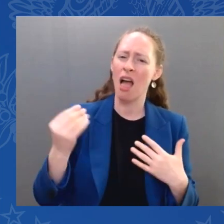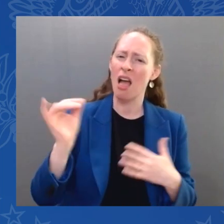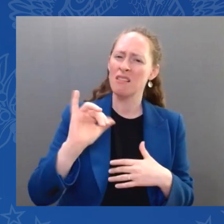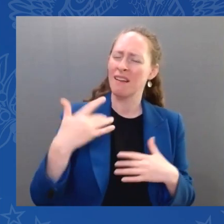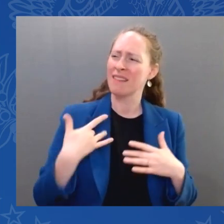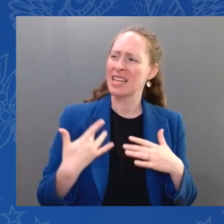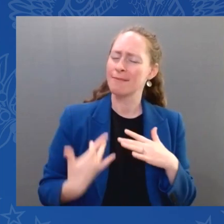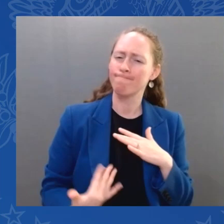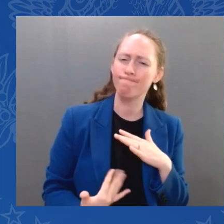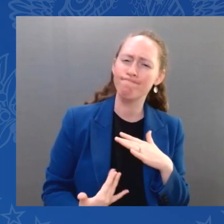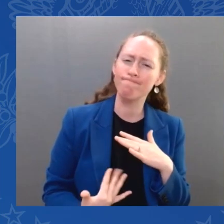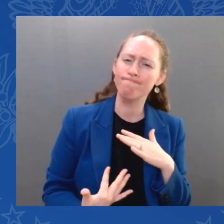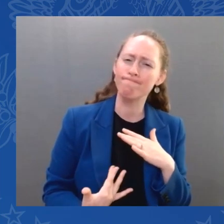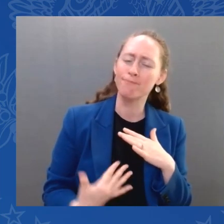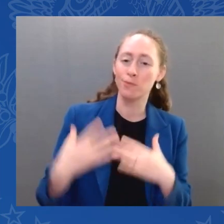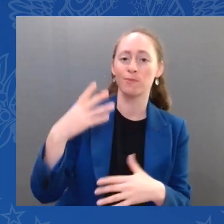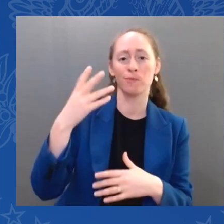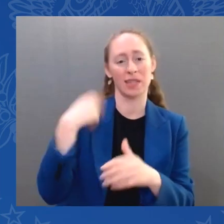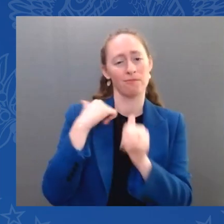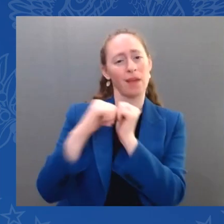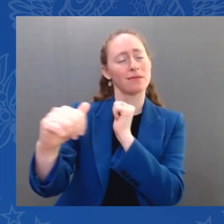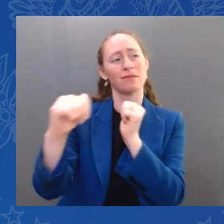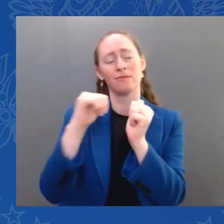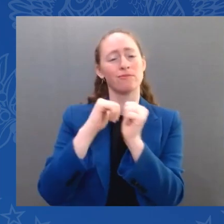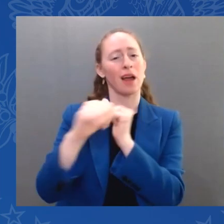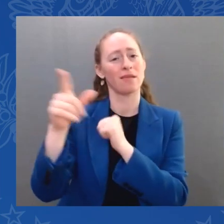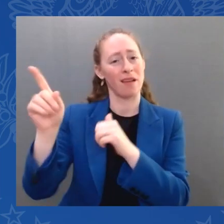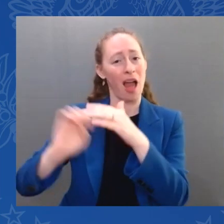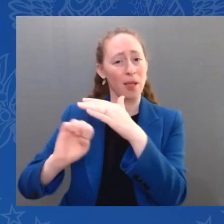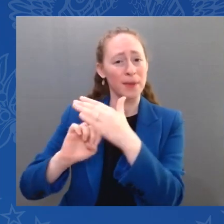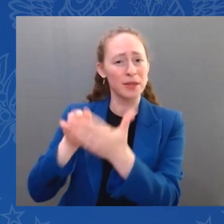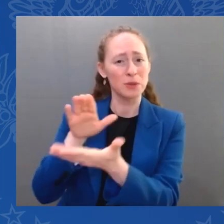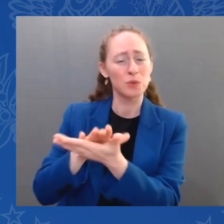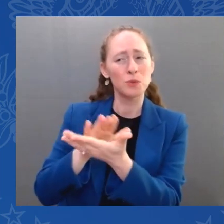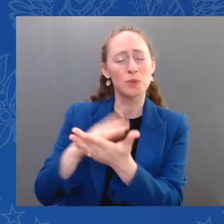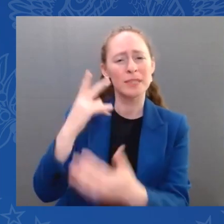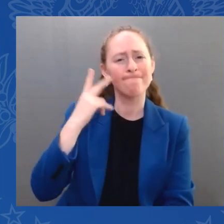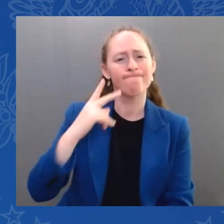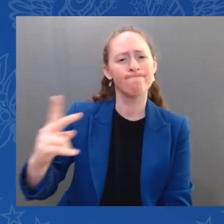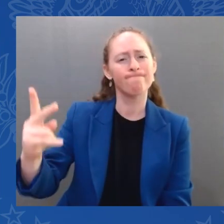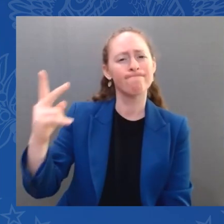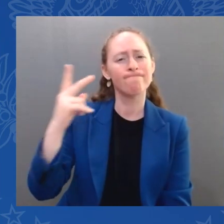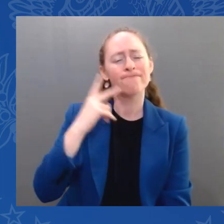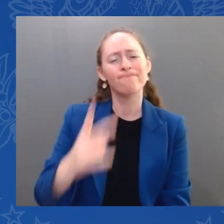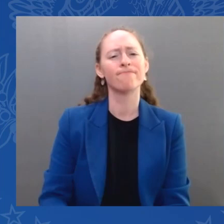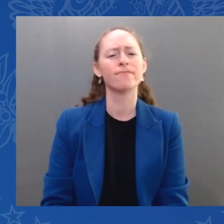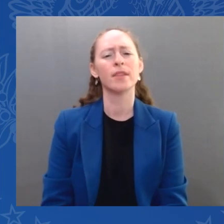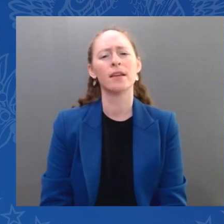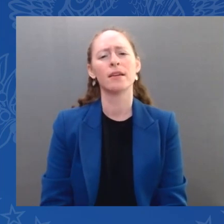I'm using this pain to speak to you today as a you've Alden and to speak for the parents and victims